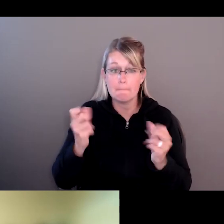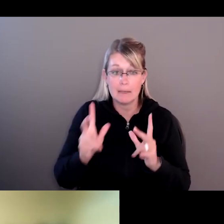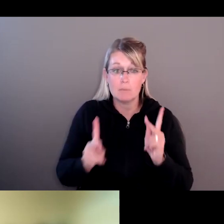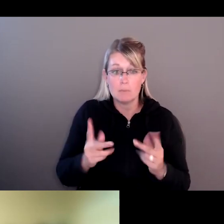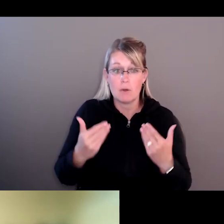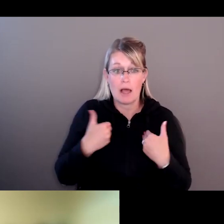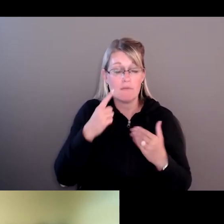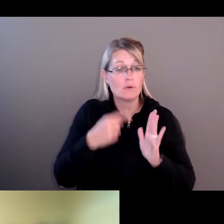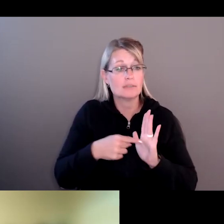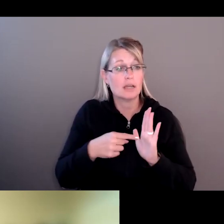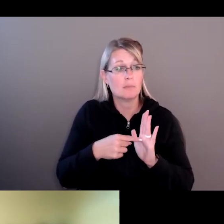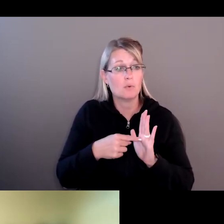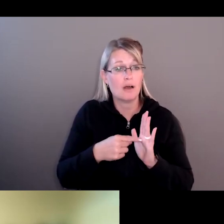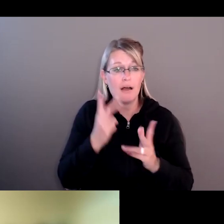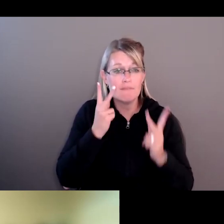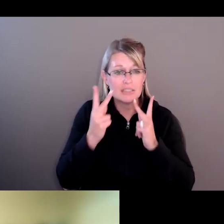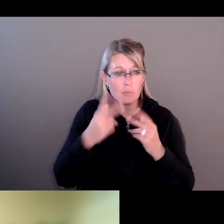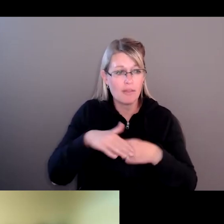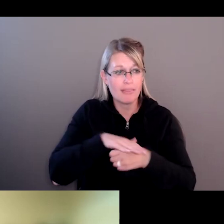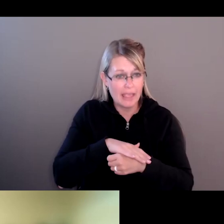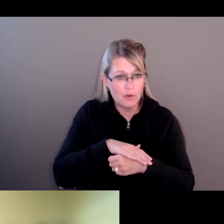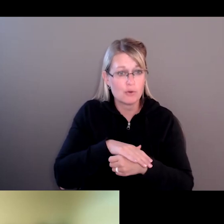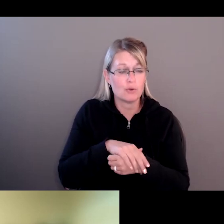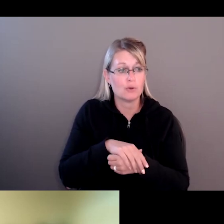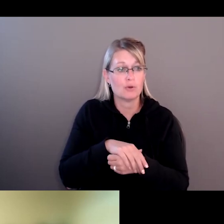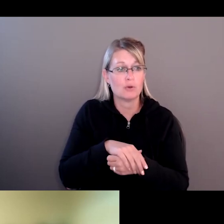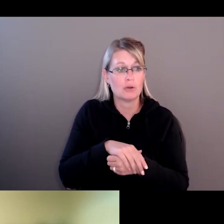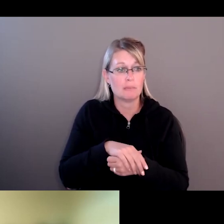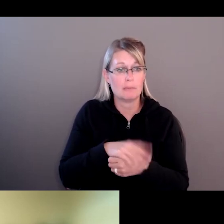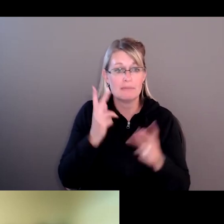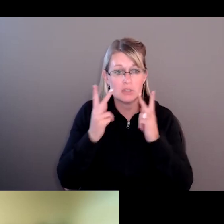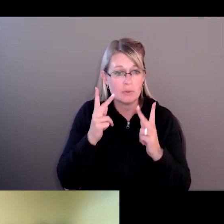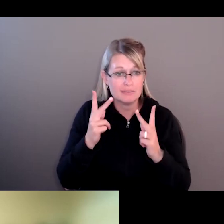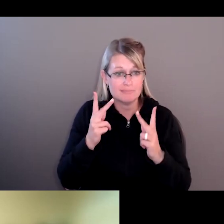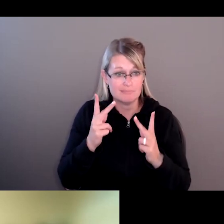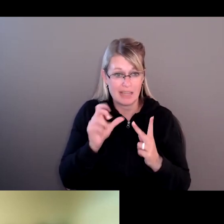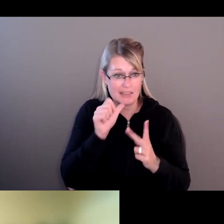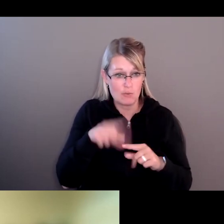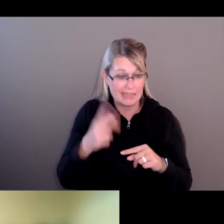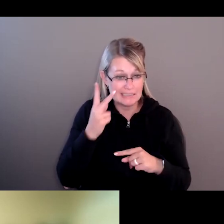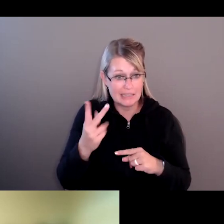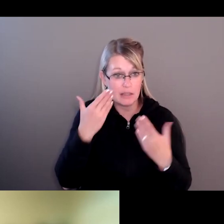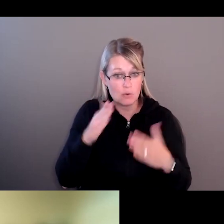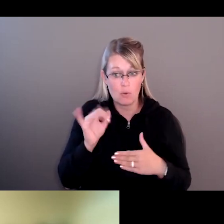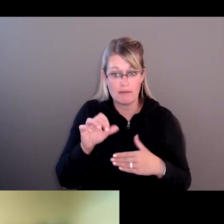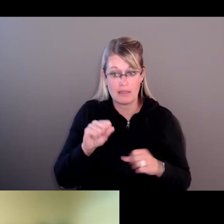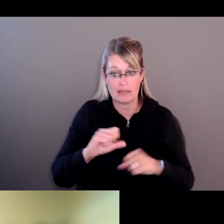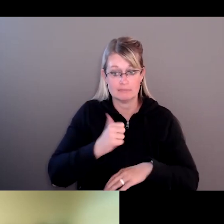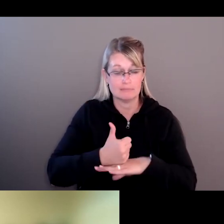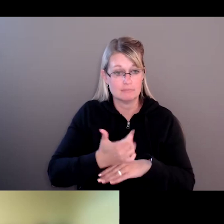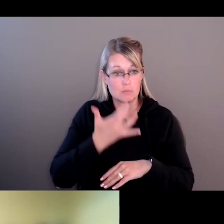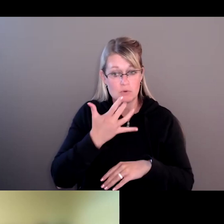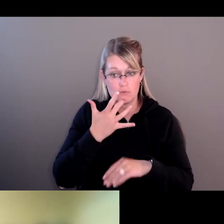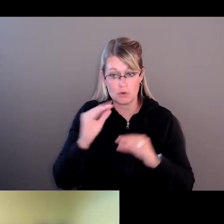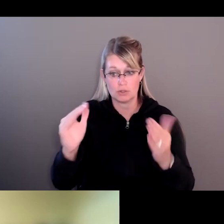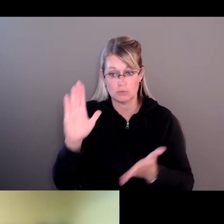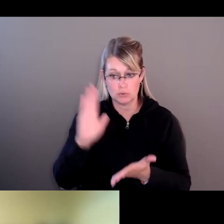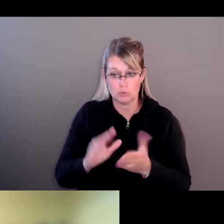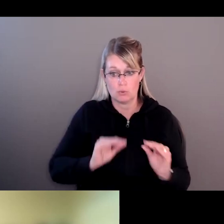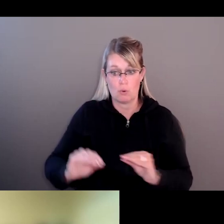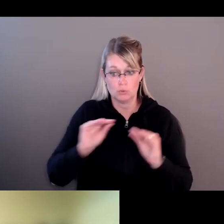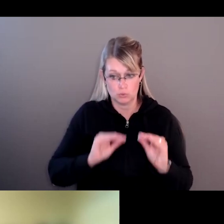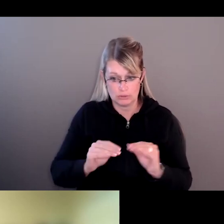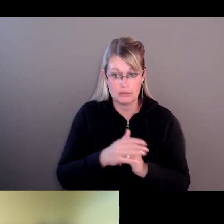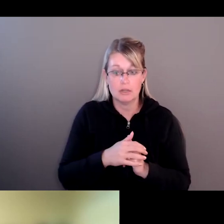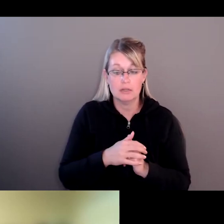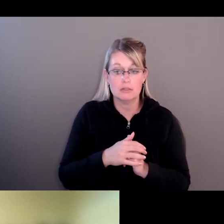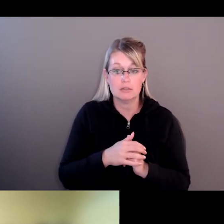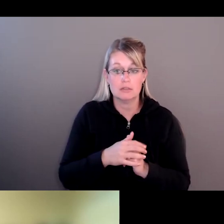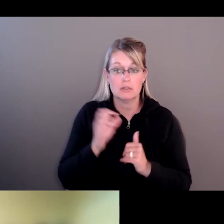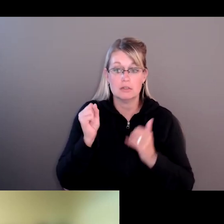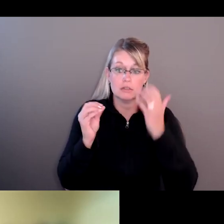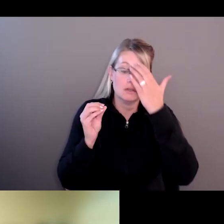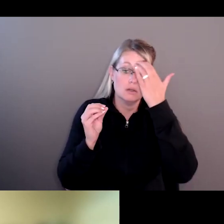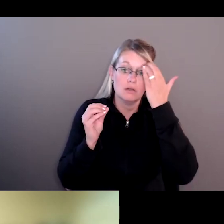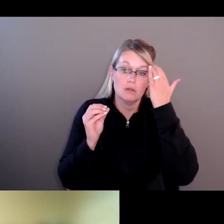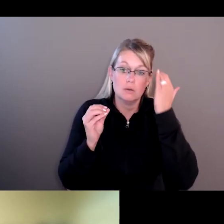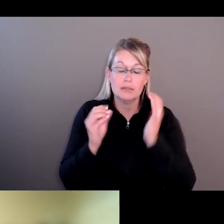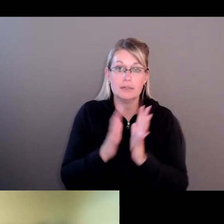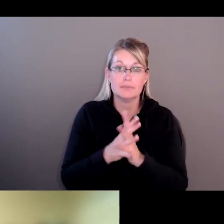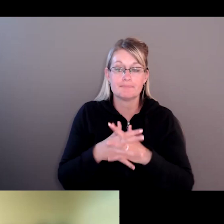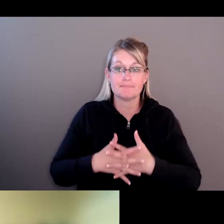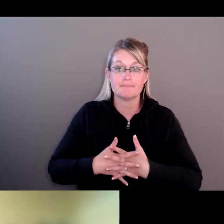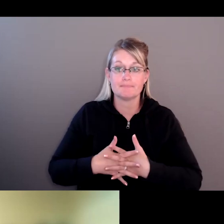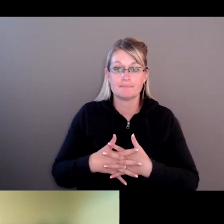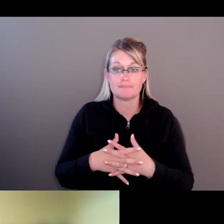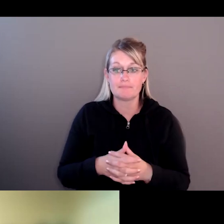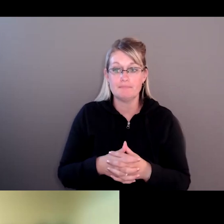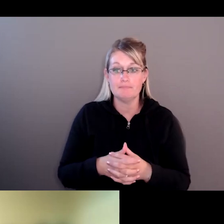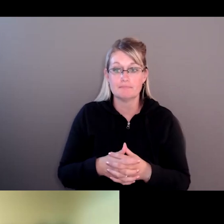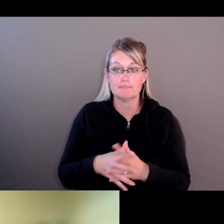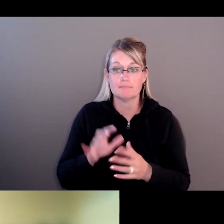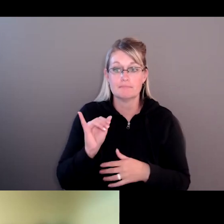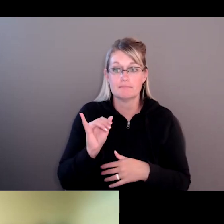example vestibular disorders that don't know they can set preferred to reduce motion. So if we put